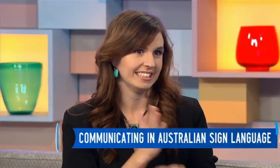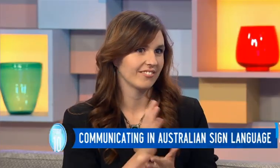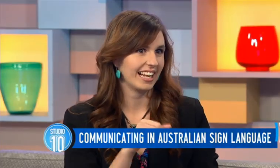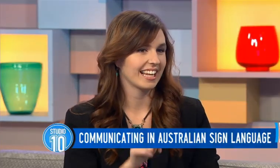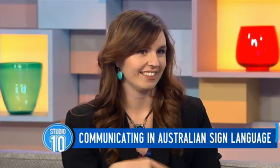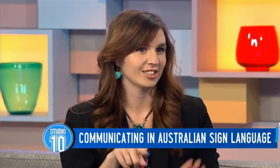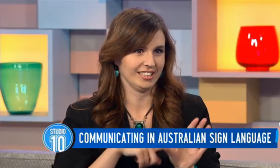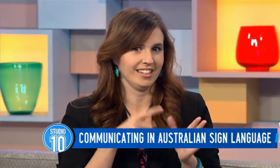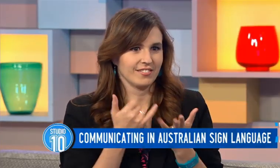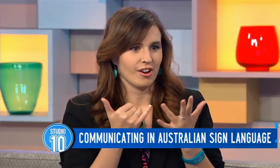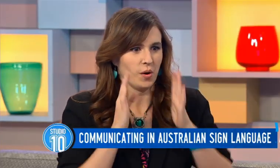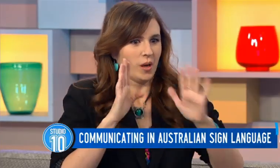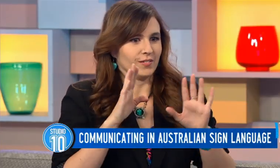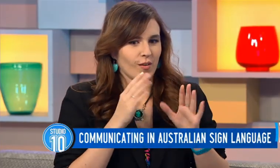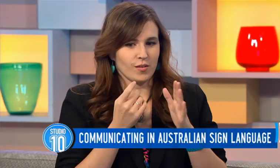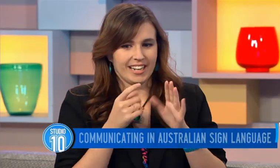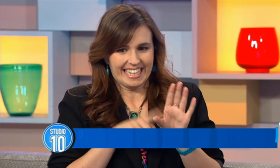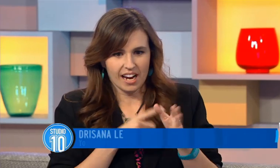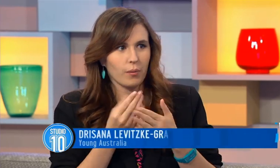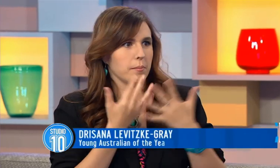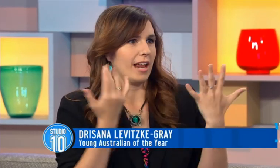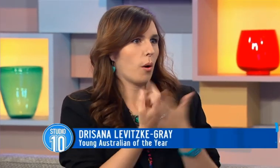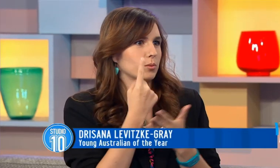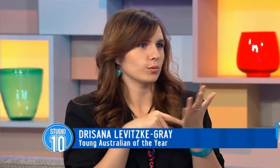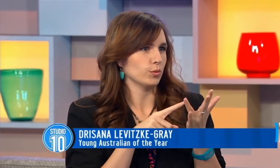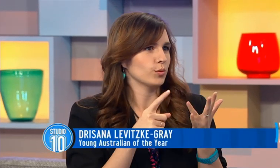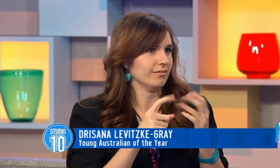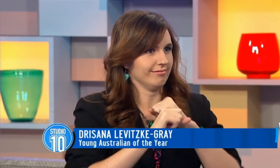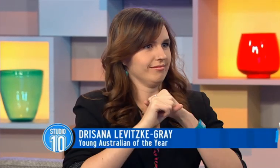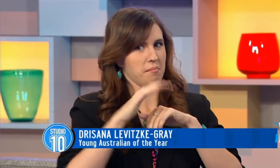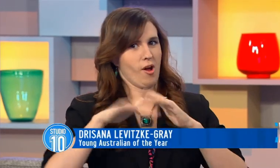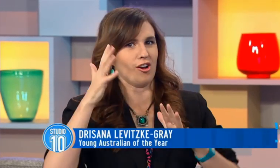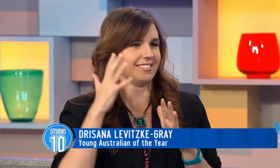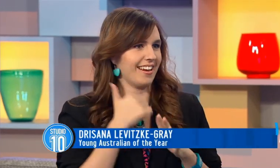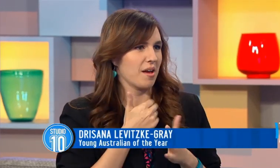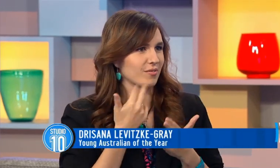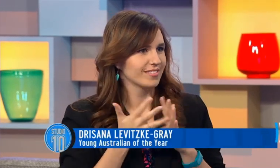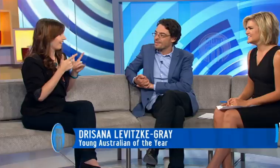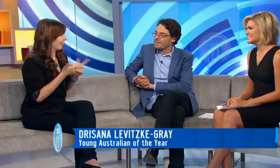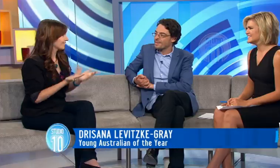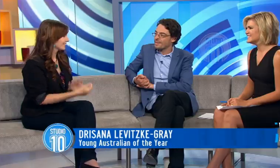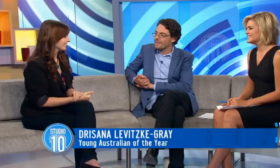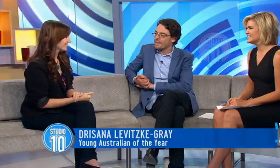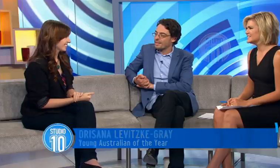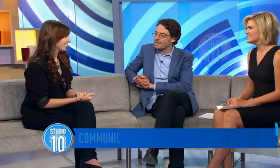Yes, exactly, definitely This year is a wonderful opportunity to be able to promote Auslan, a beautiful sign language.